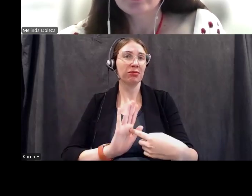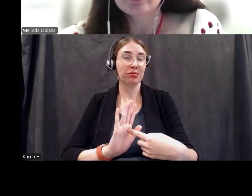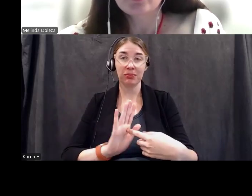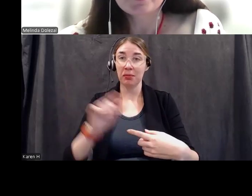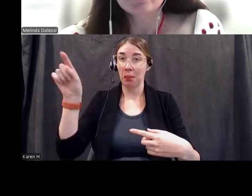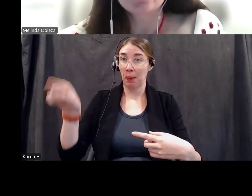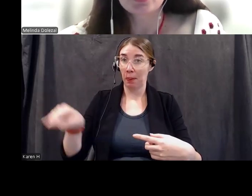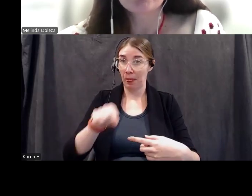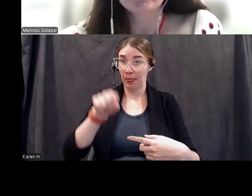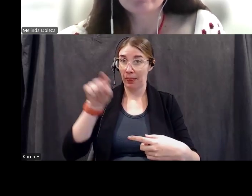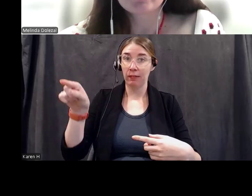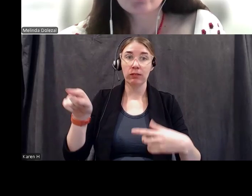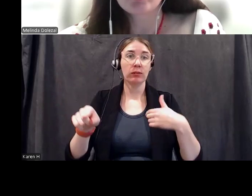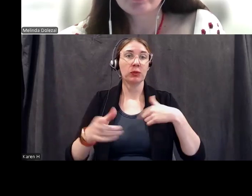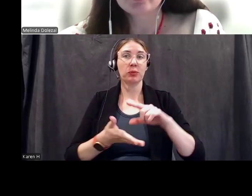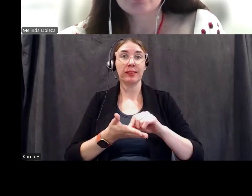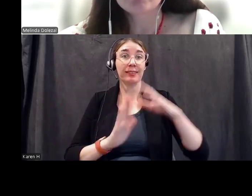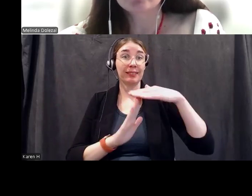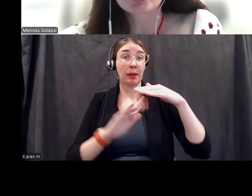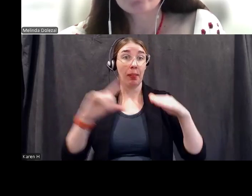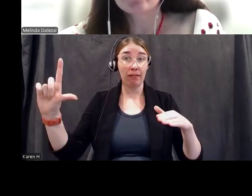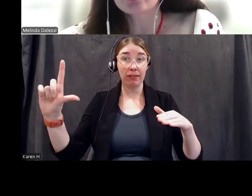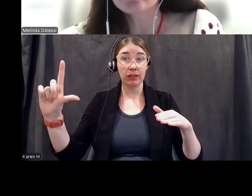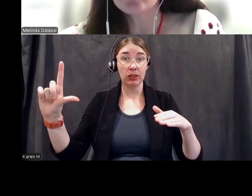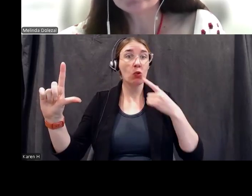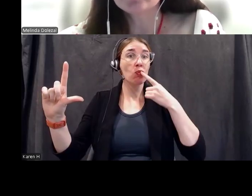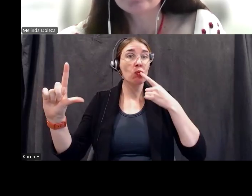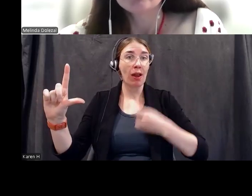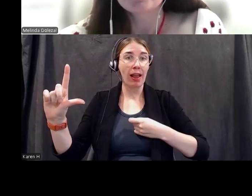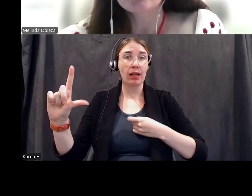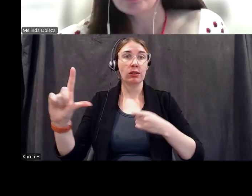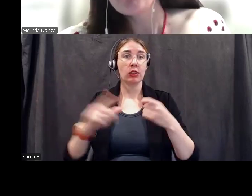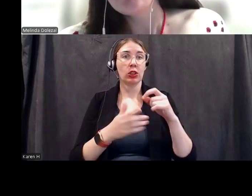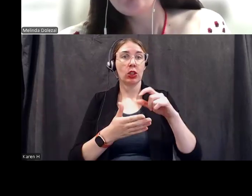like you can see at the top left is a red large print card holder for somebody that may have